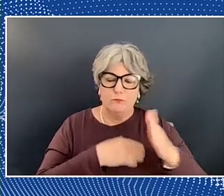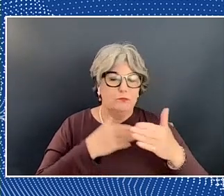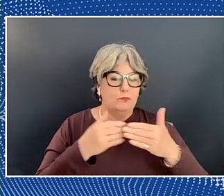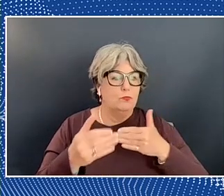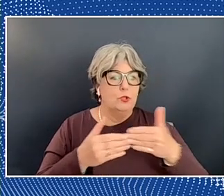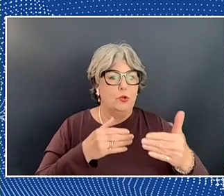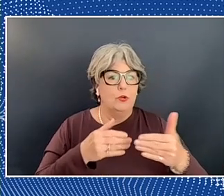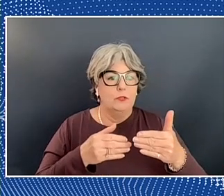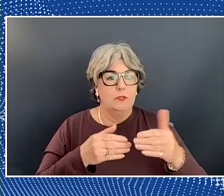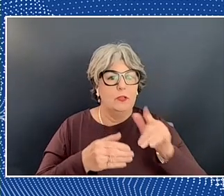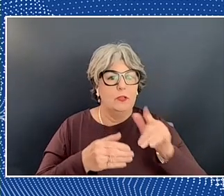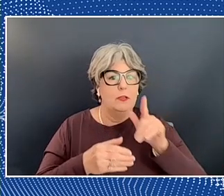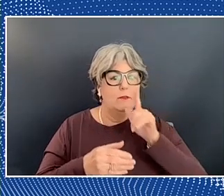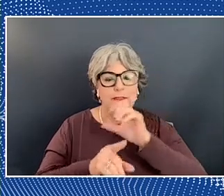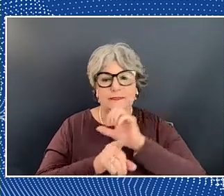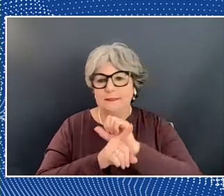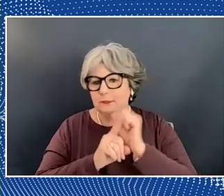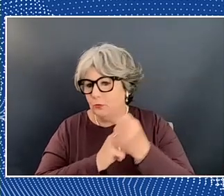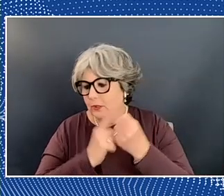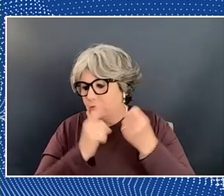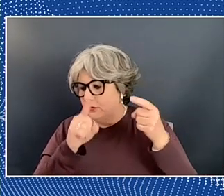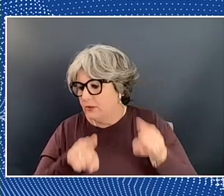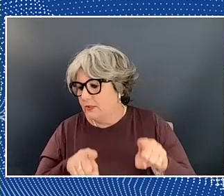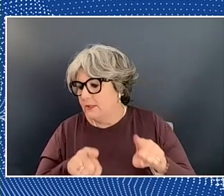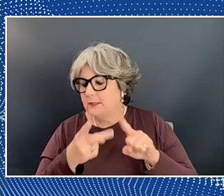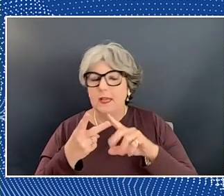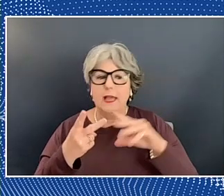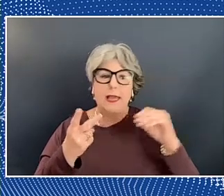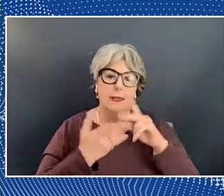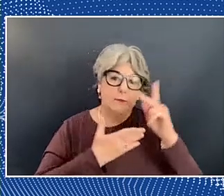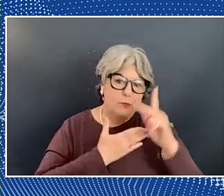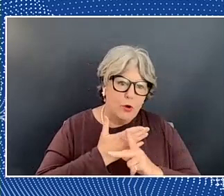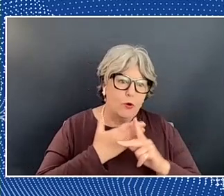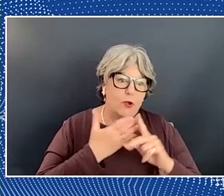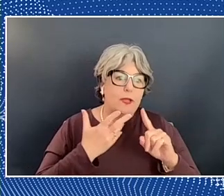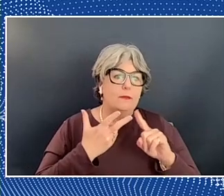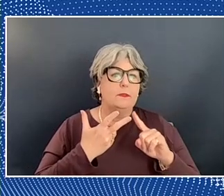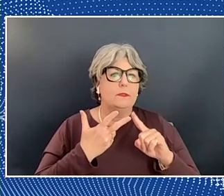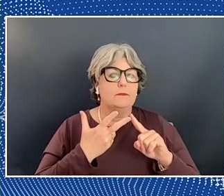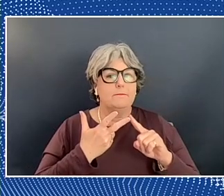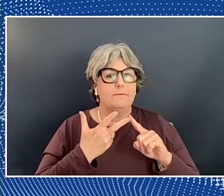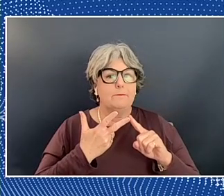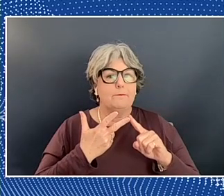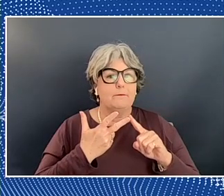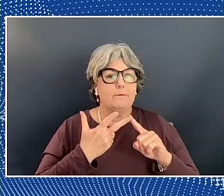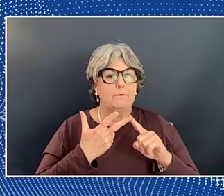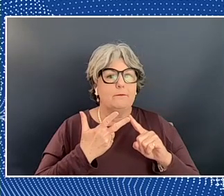circumstances and programs applicable in the student loan system at any given